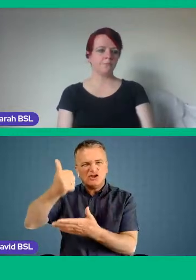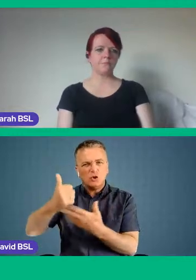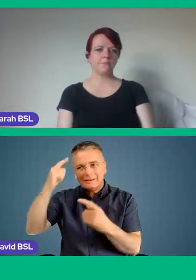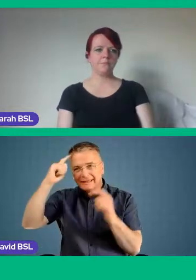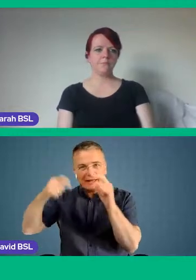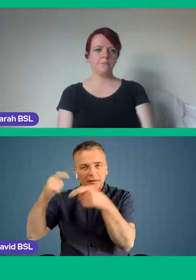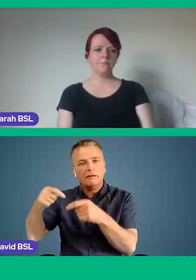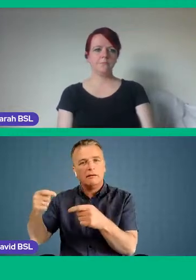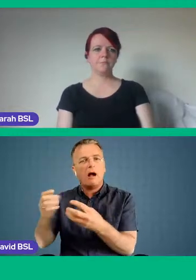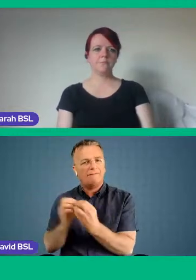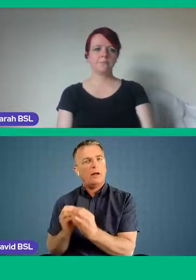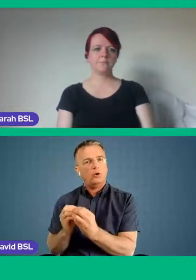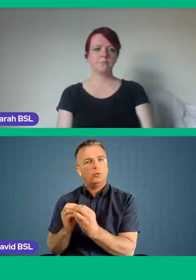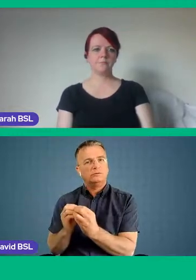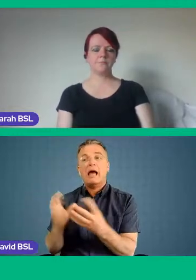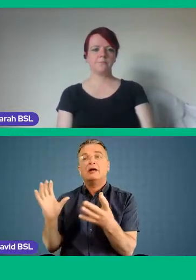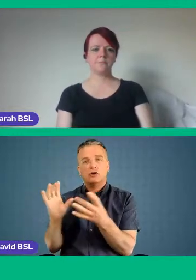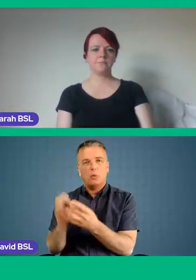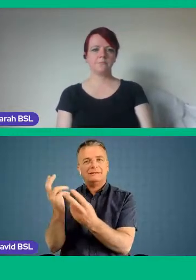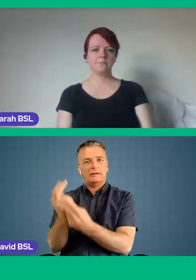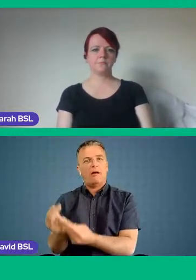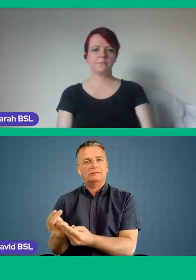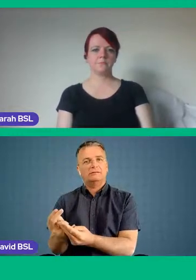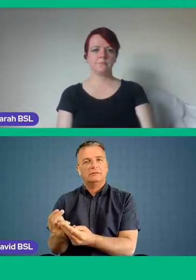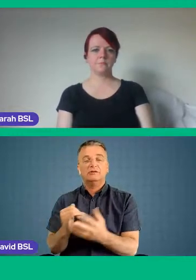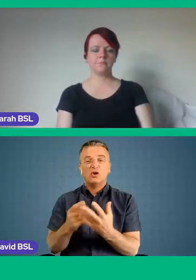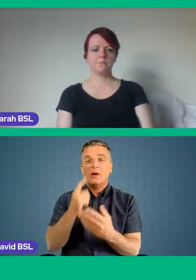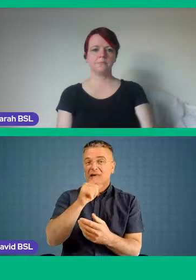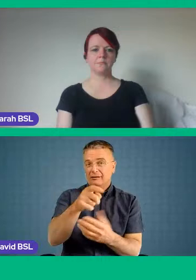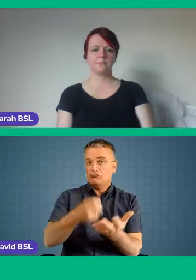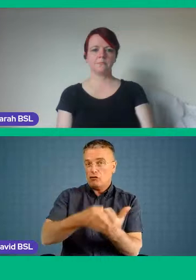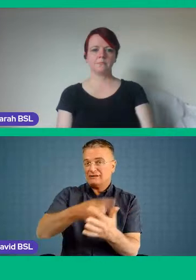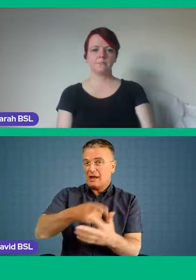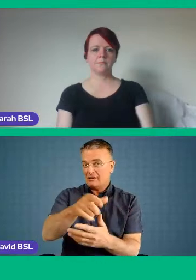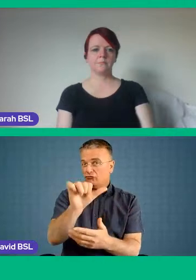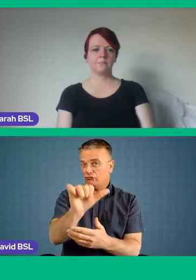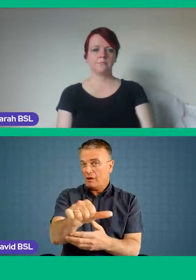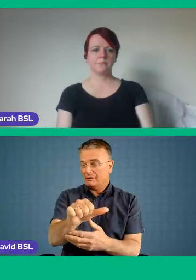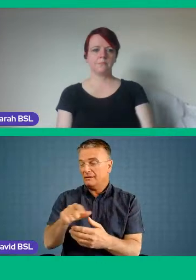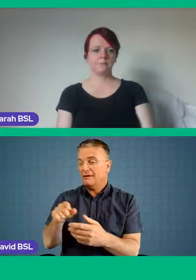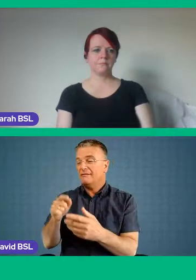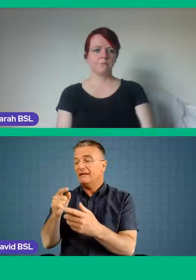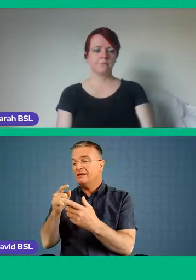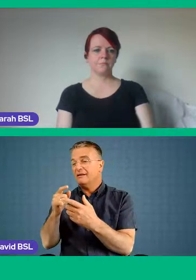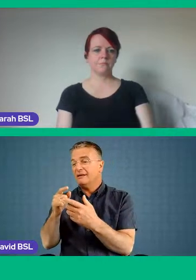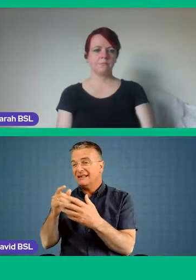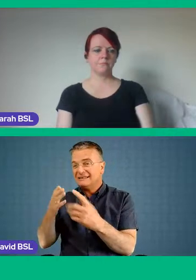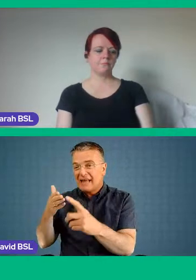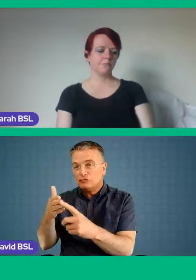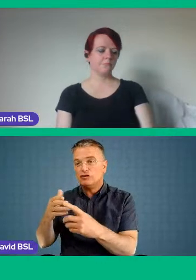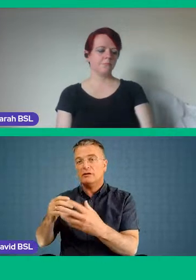and codesigned. So I think yes, the intention that the values in why you do what you do.